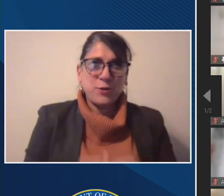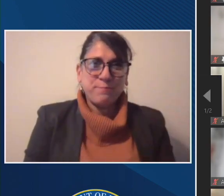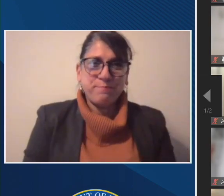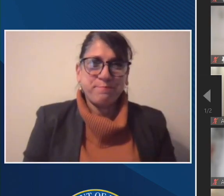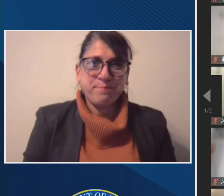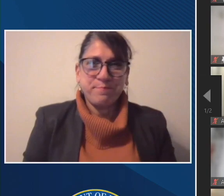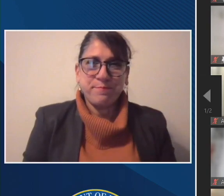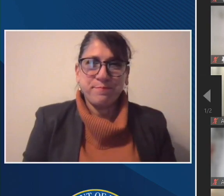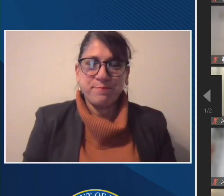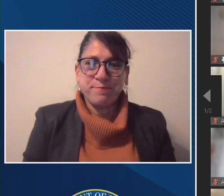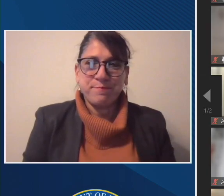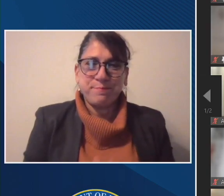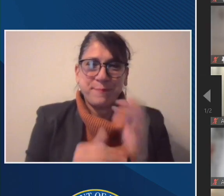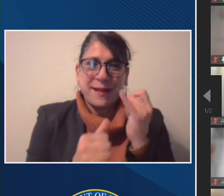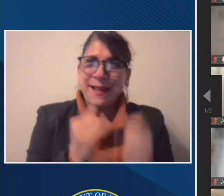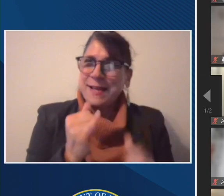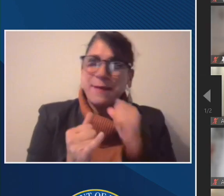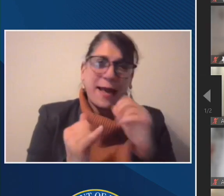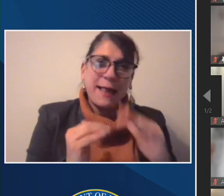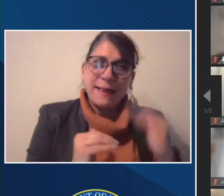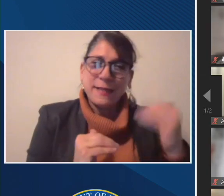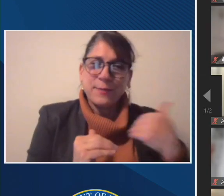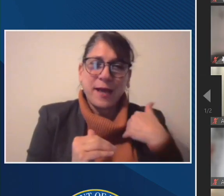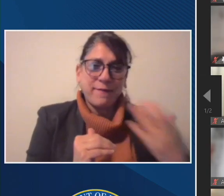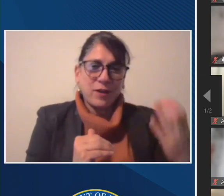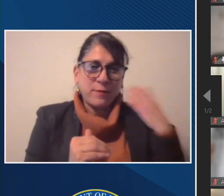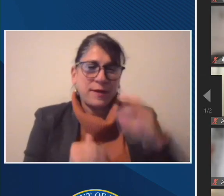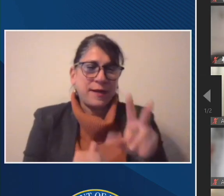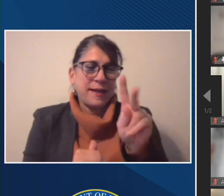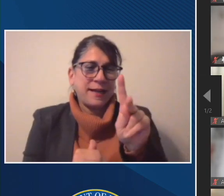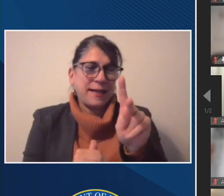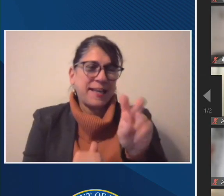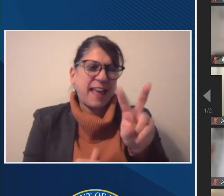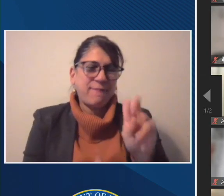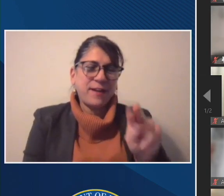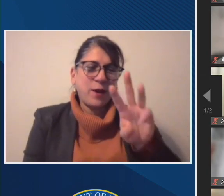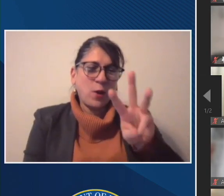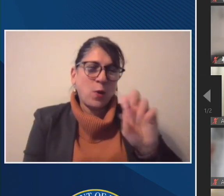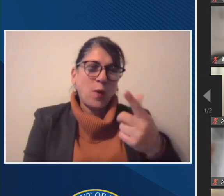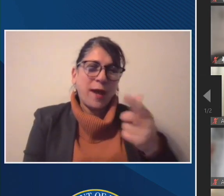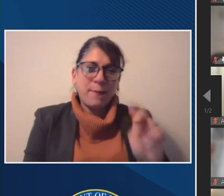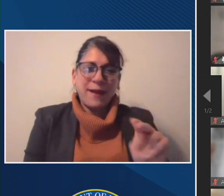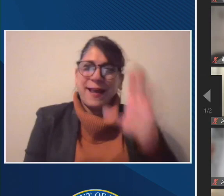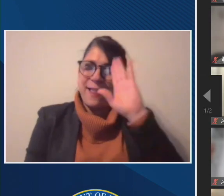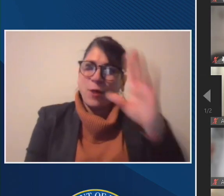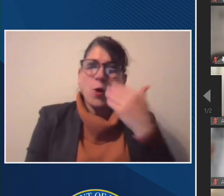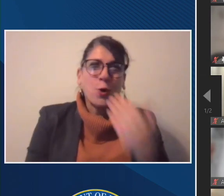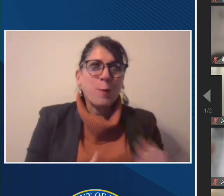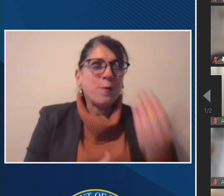And last but not least, we have Commissioner, Kevin Wagner. Kevin? Hi. Good morning. My name is Kevin Wagner.